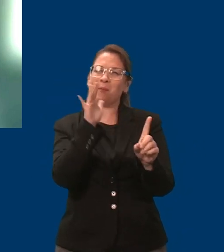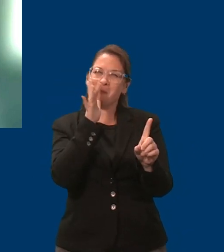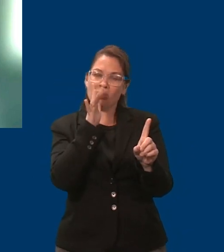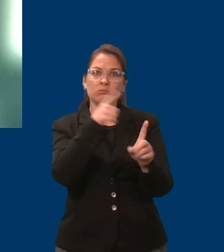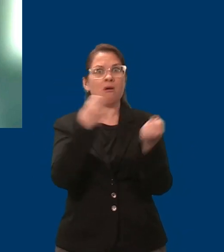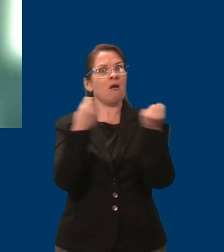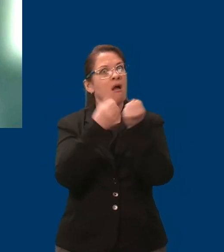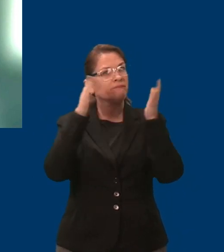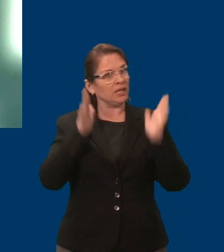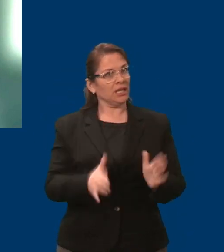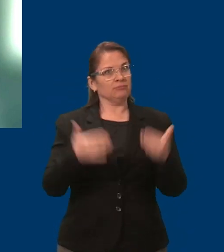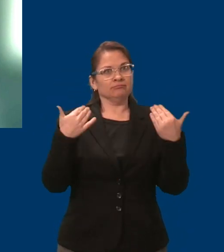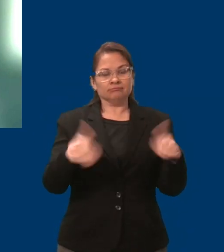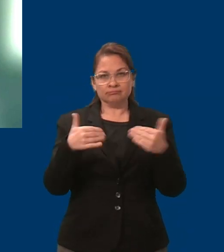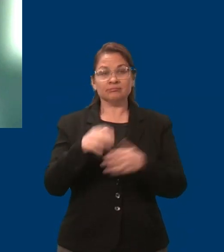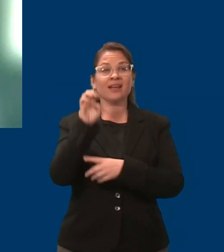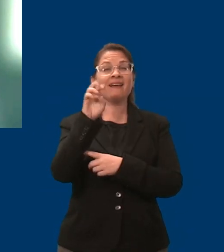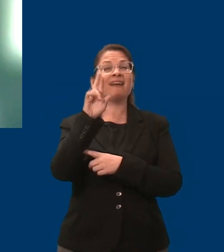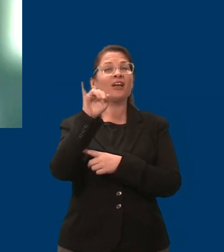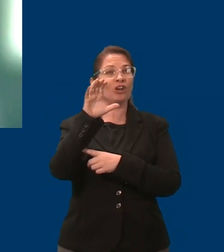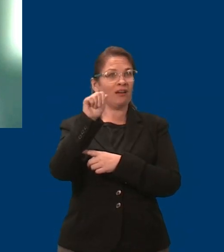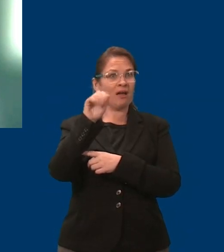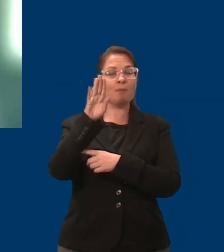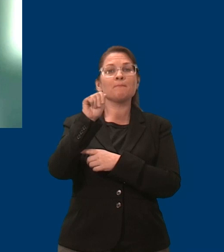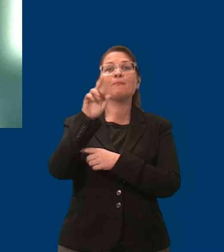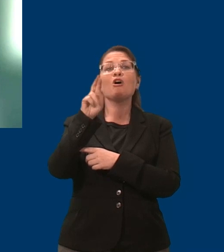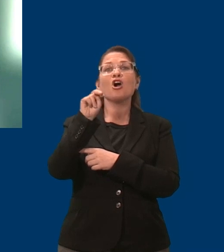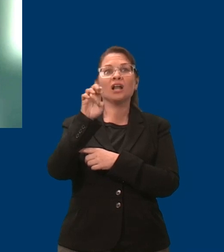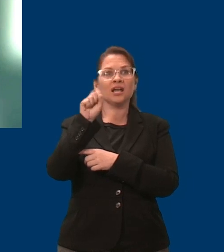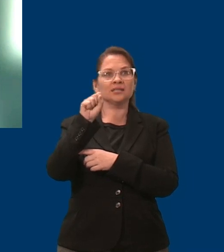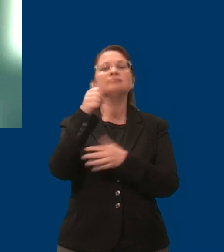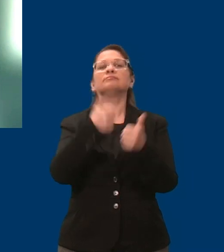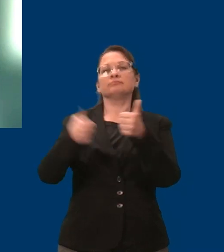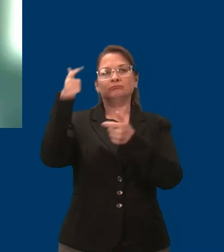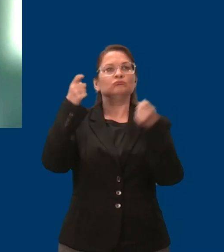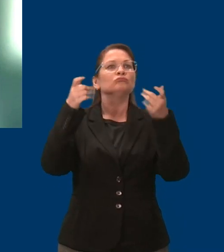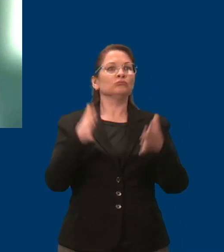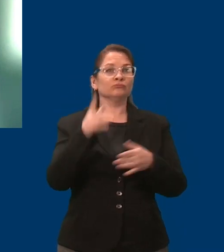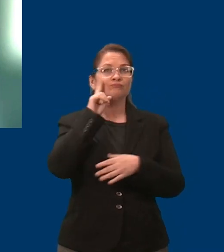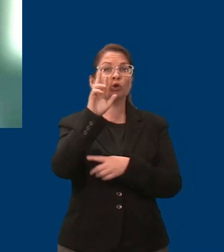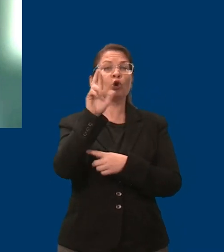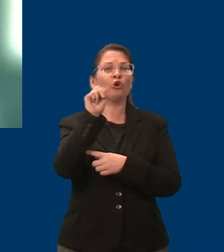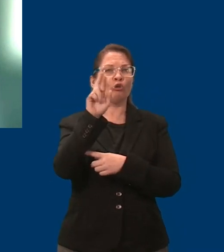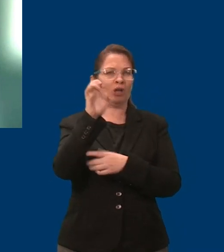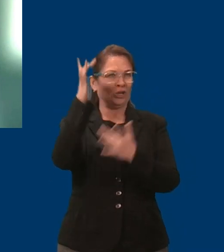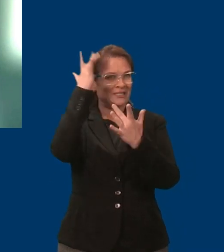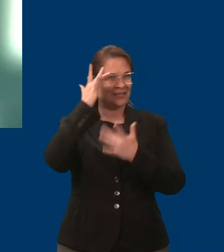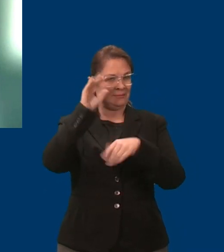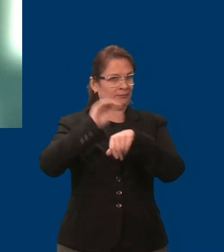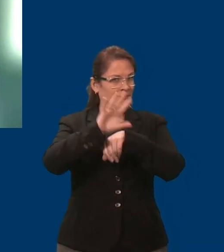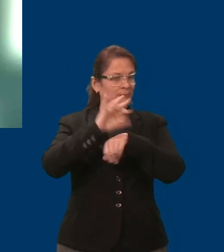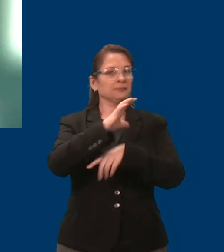Director of the Minnesota Rare Disease Advisory Council, and Representative Liz Reyer.